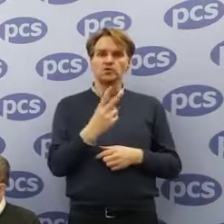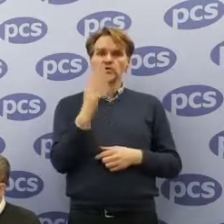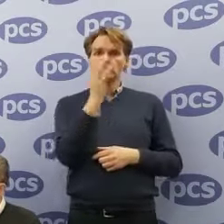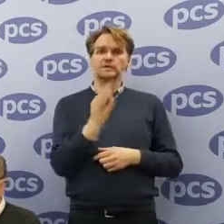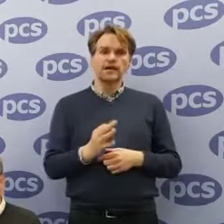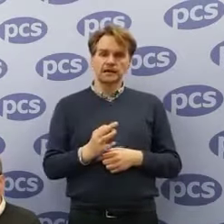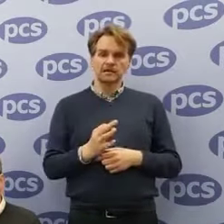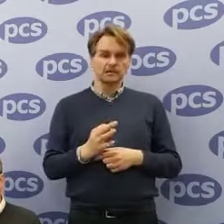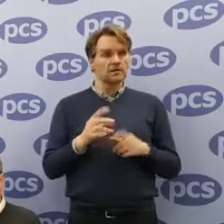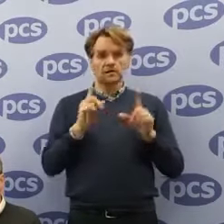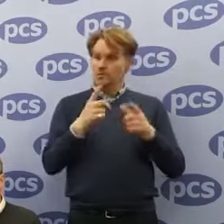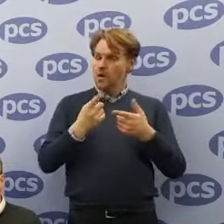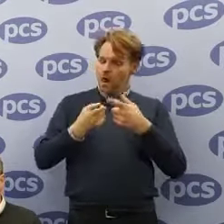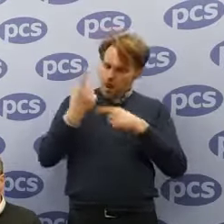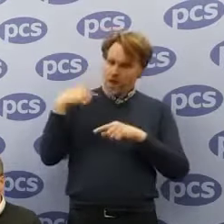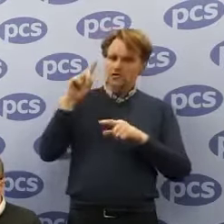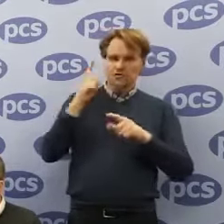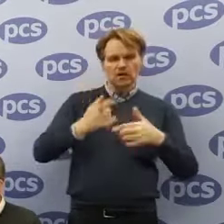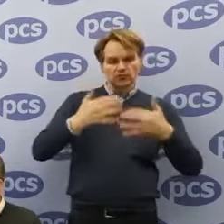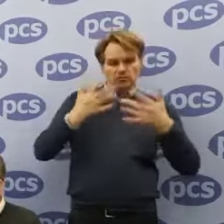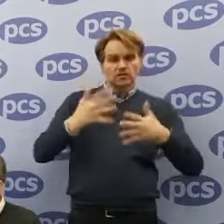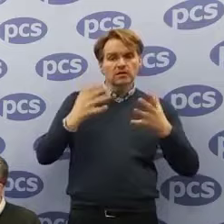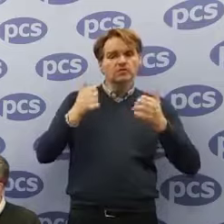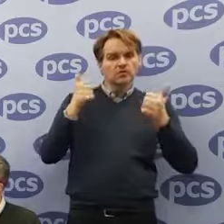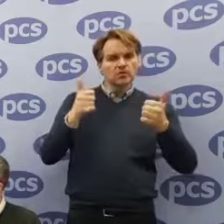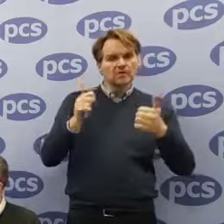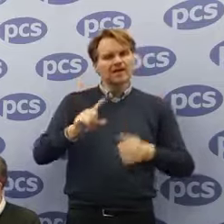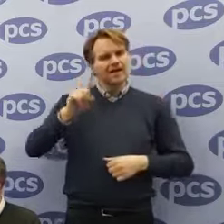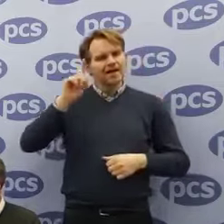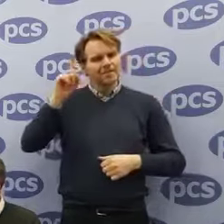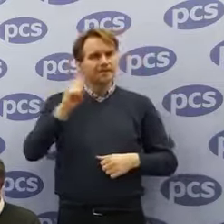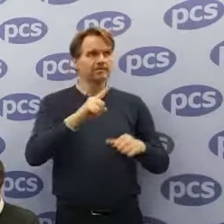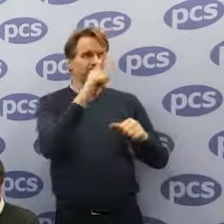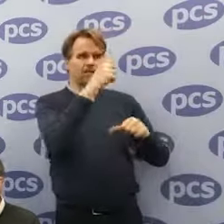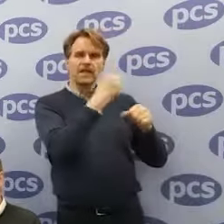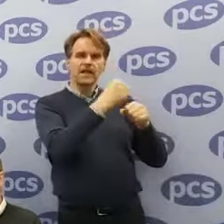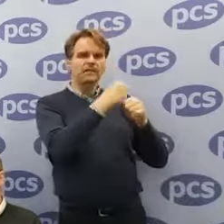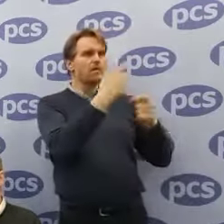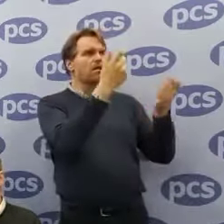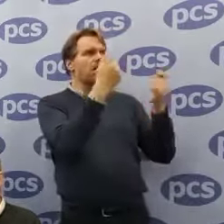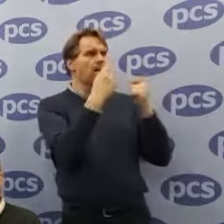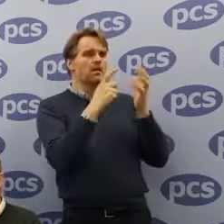last year, but the laws don't allow us to take action. So what we've done is we've